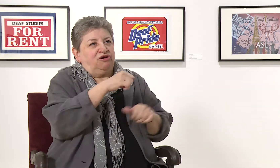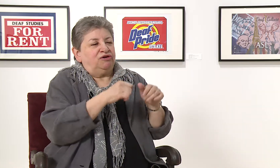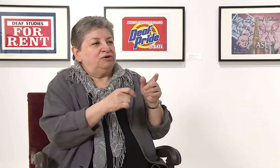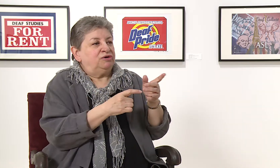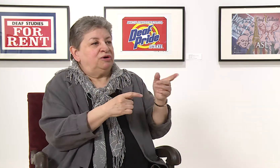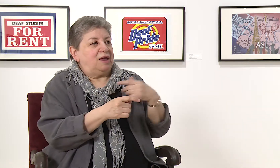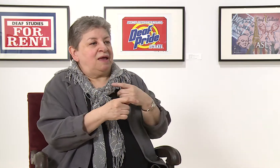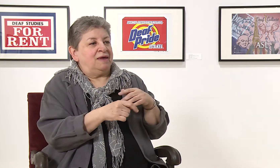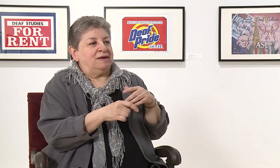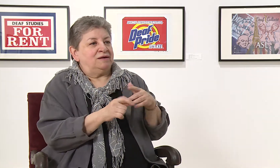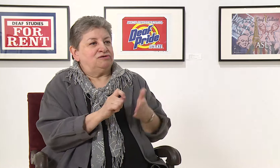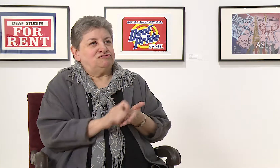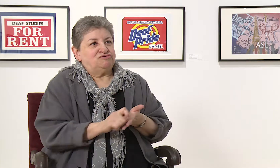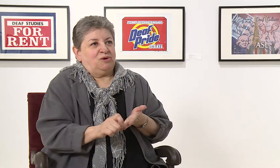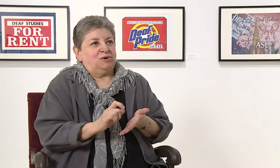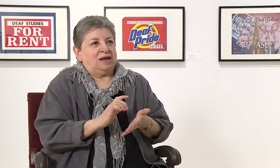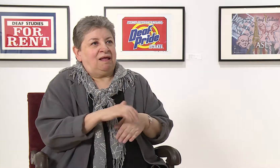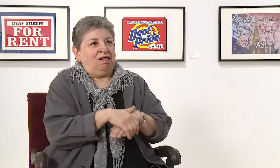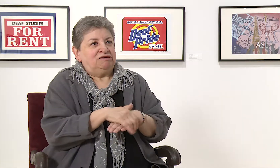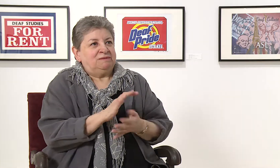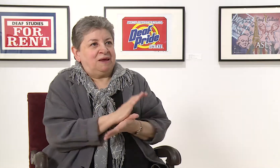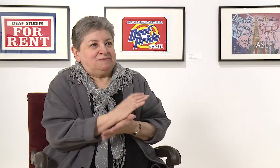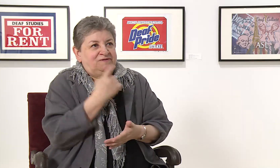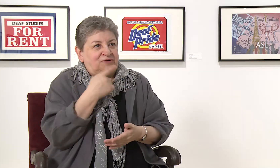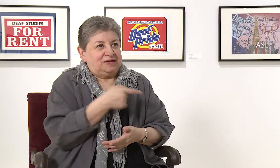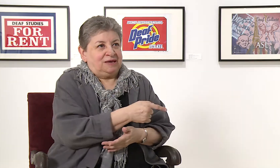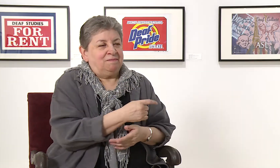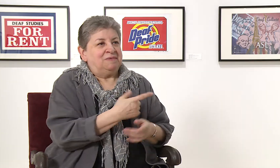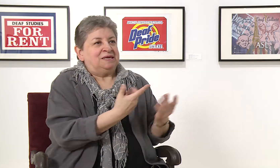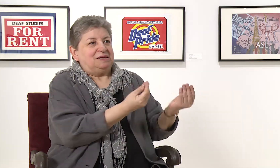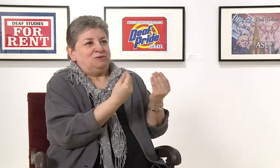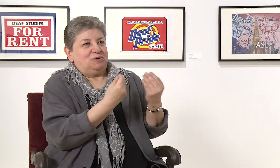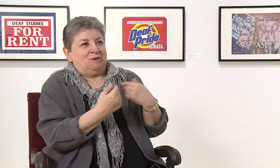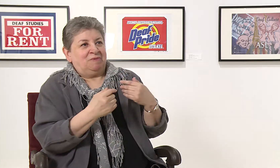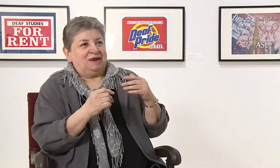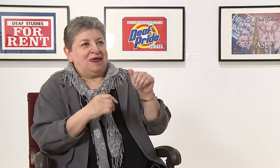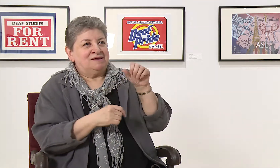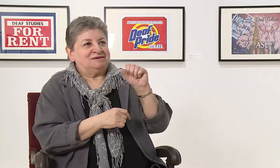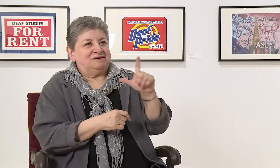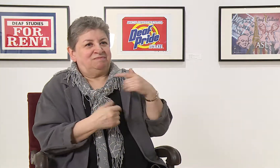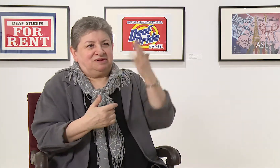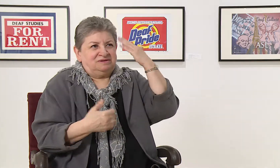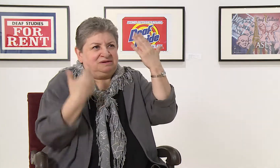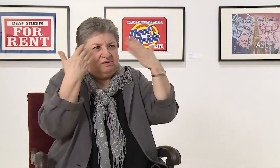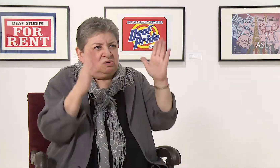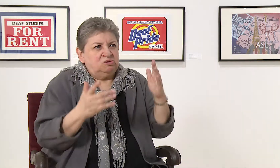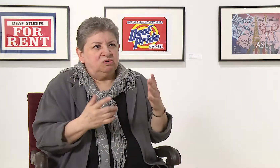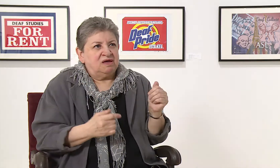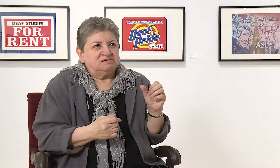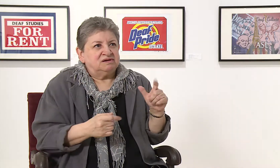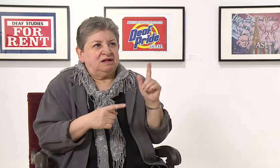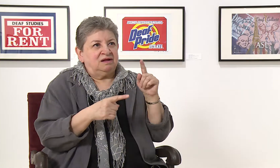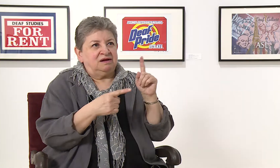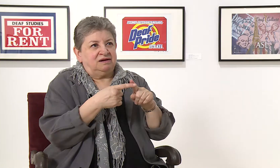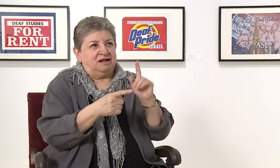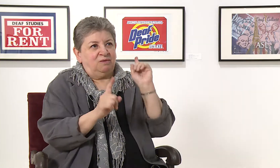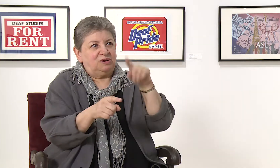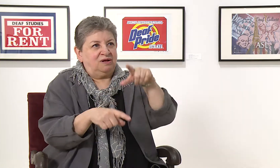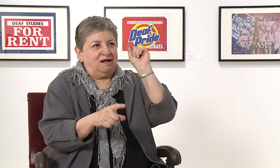We would also help each other in other ways. I would often write English papers for him and he would teach me American Sign Language.